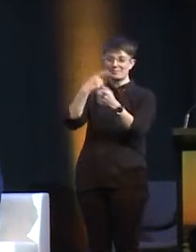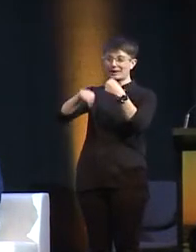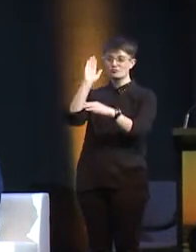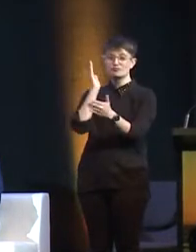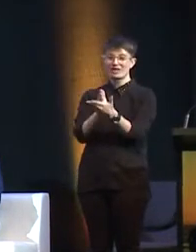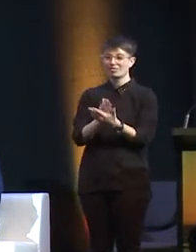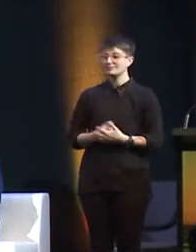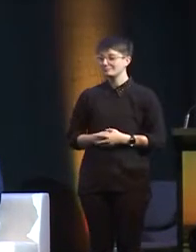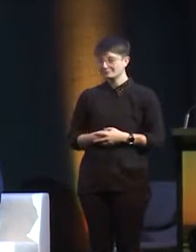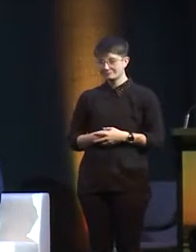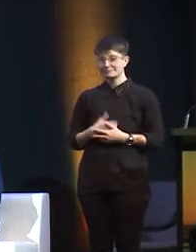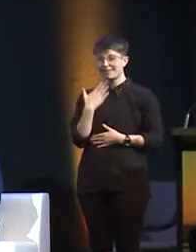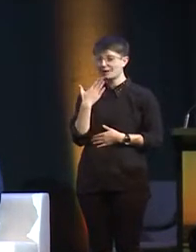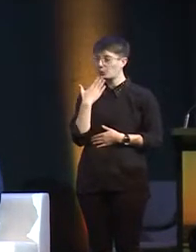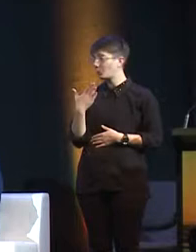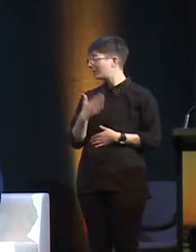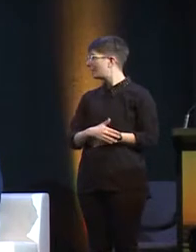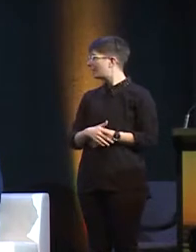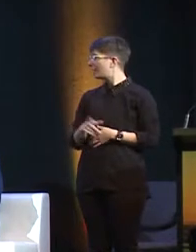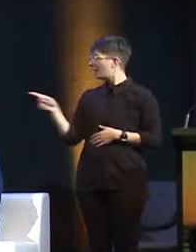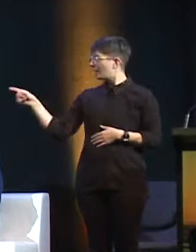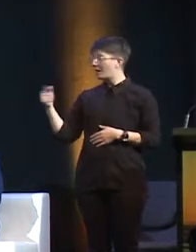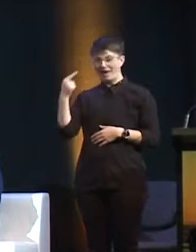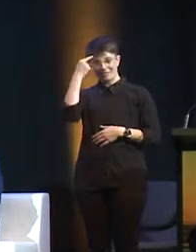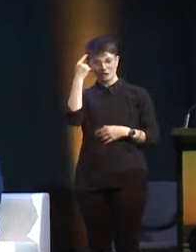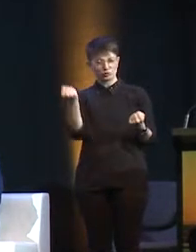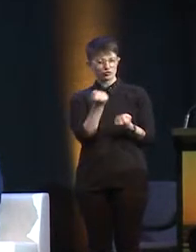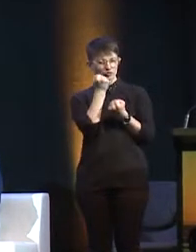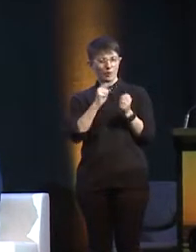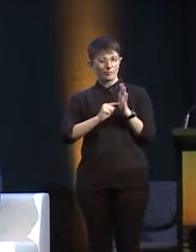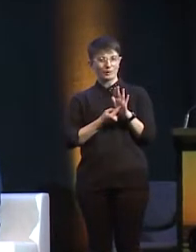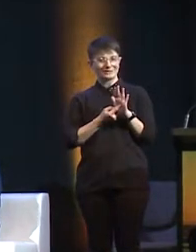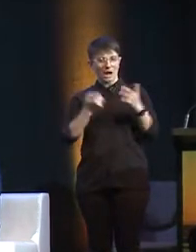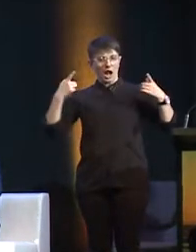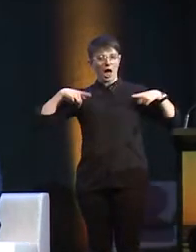strong point was the alignment of aspiration across all of the participants, and I think